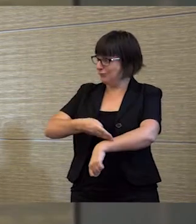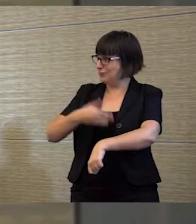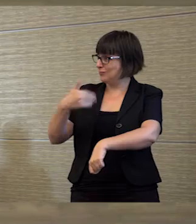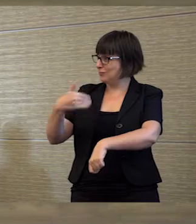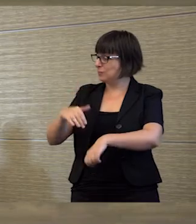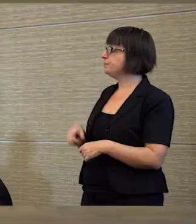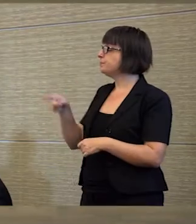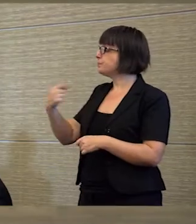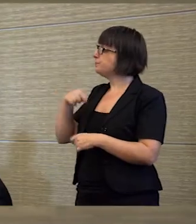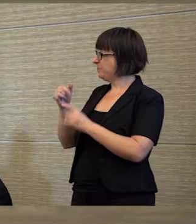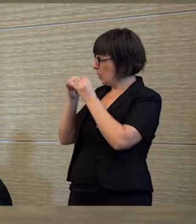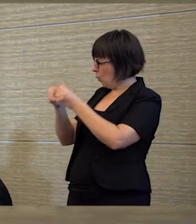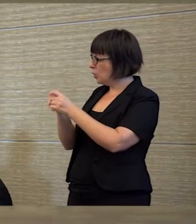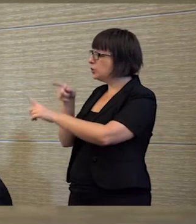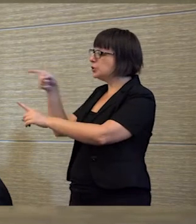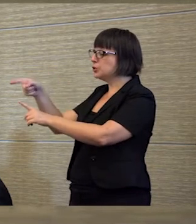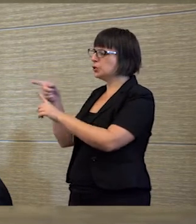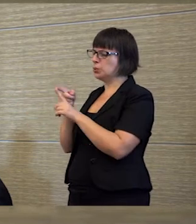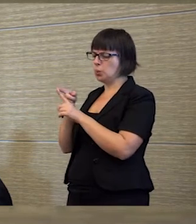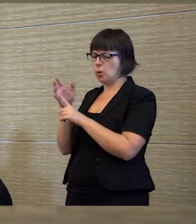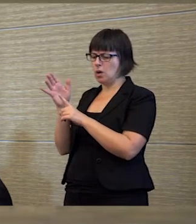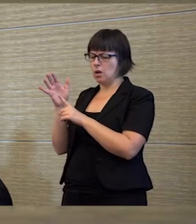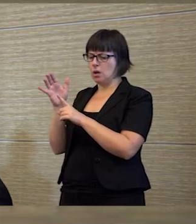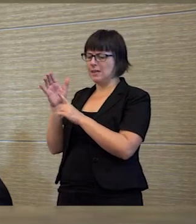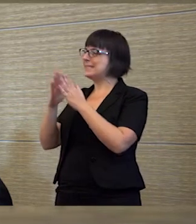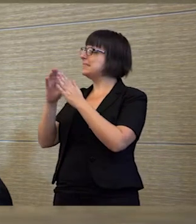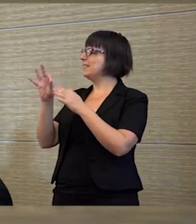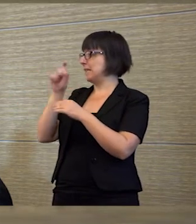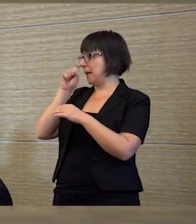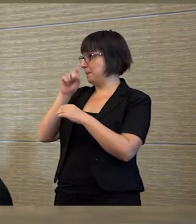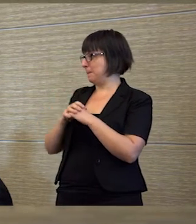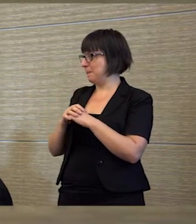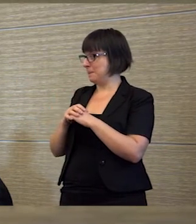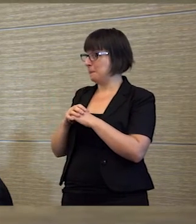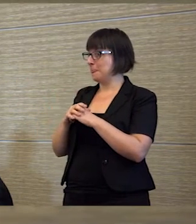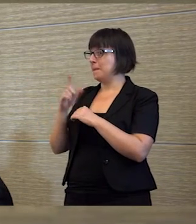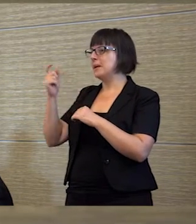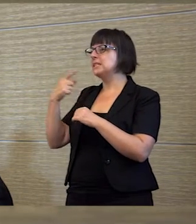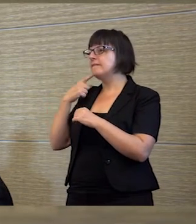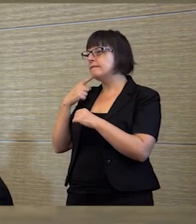We gave an award to city of Salem. 'Cause they finally were able to get in an